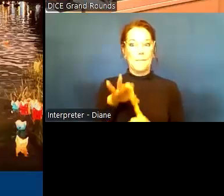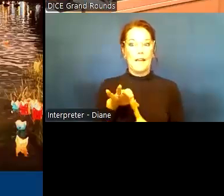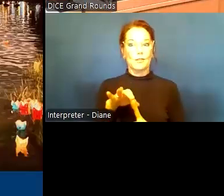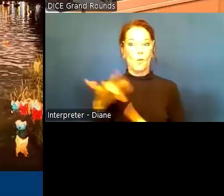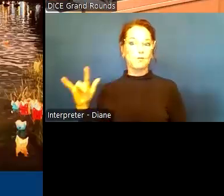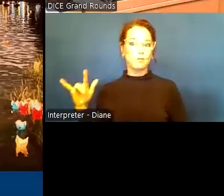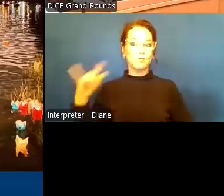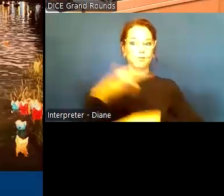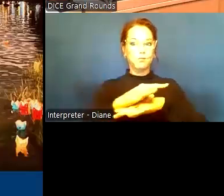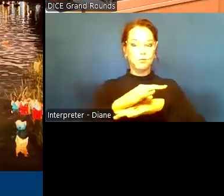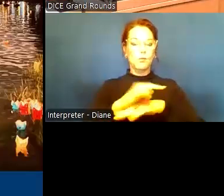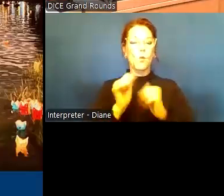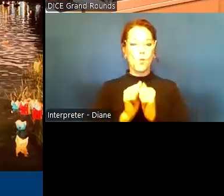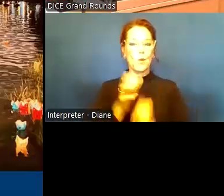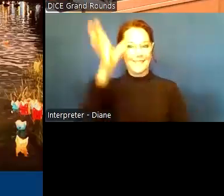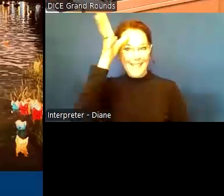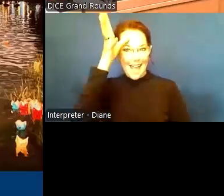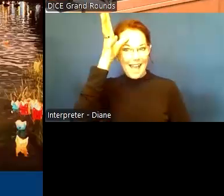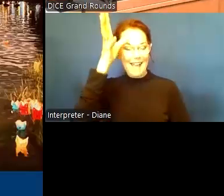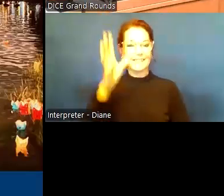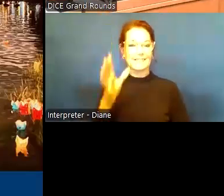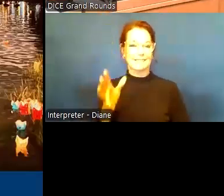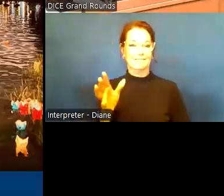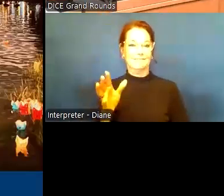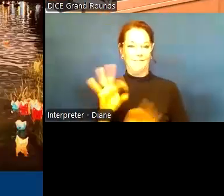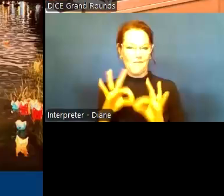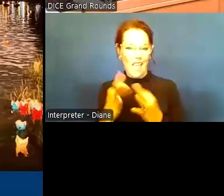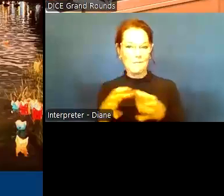with my dad and some extended family and so again learning to bridge that